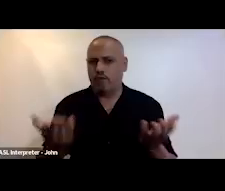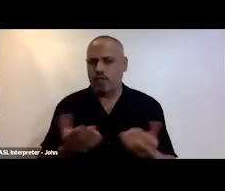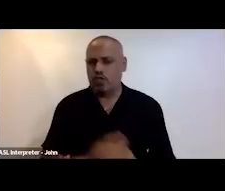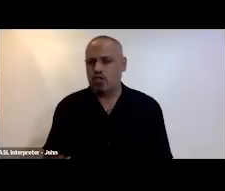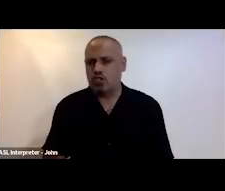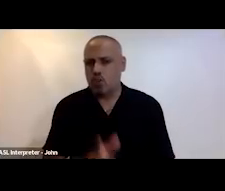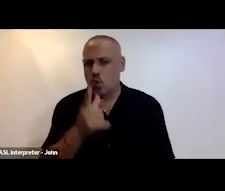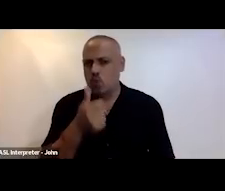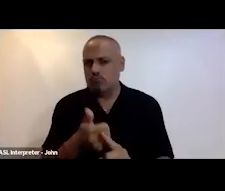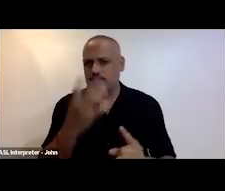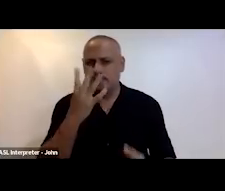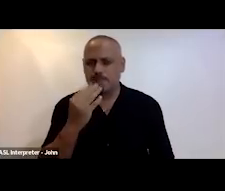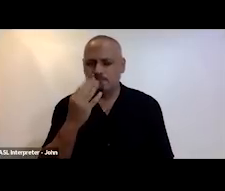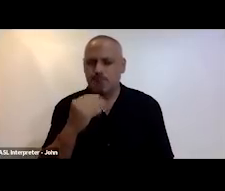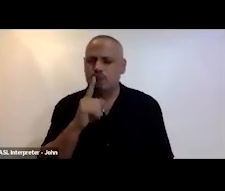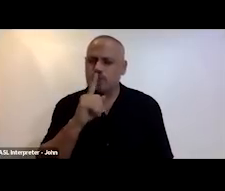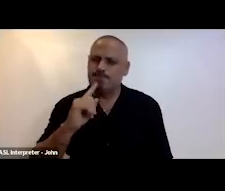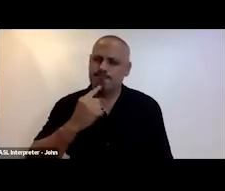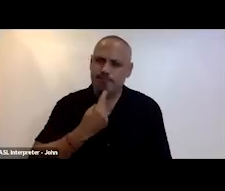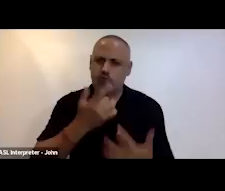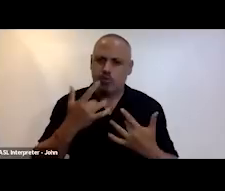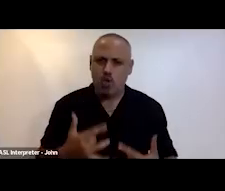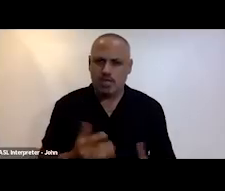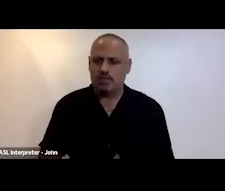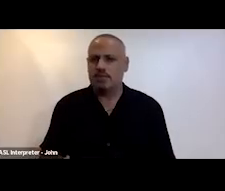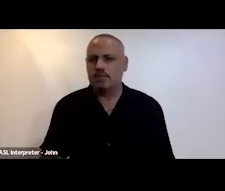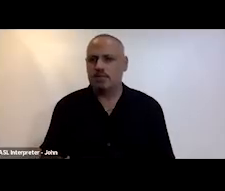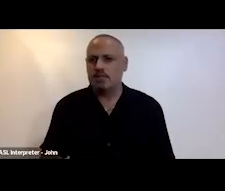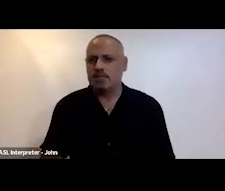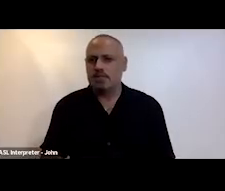who experienced really serious depression and polysubstance use,